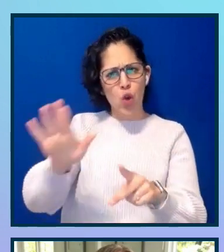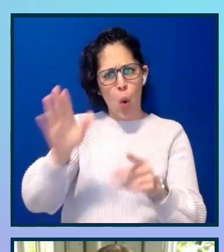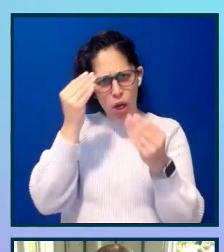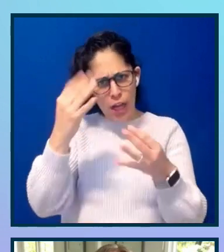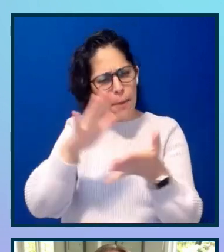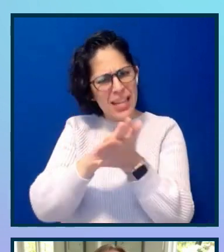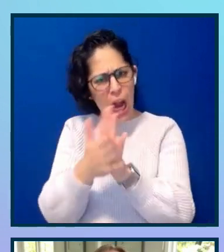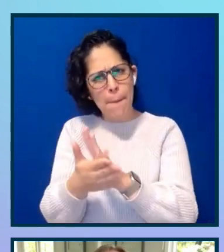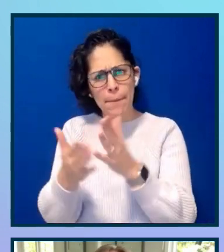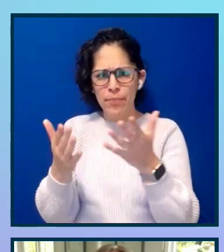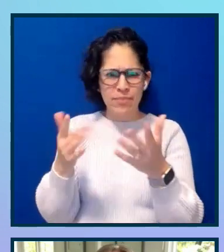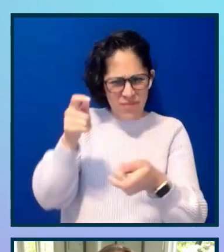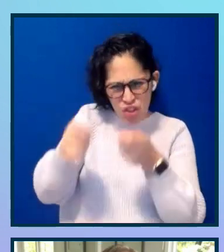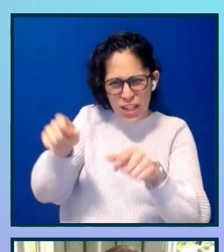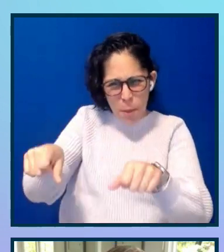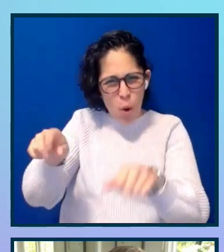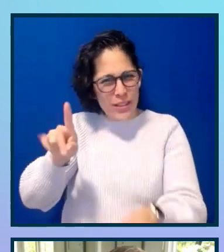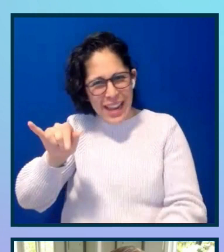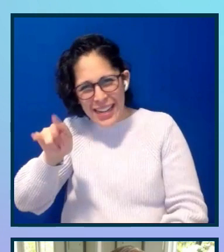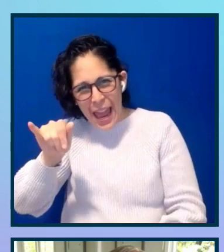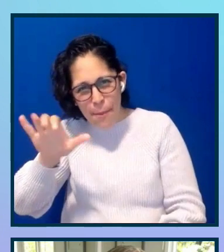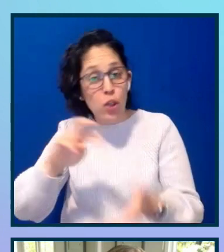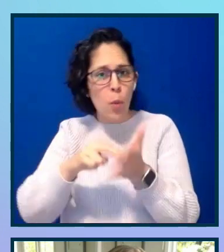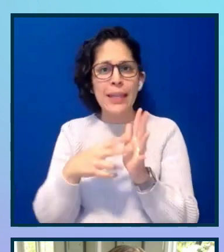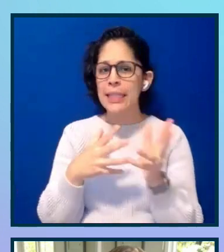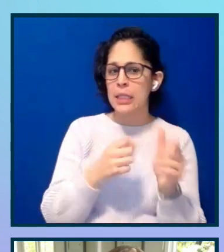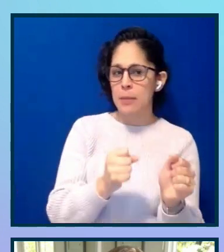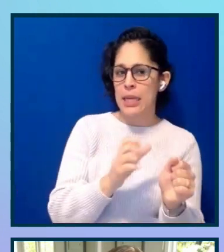Well, basically you're talking about speed and agility,